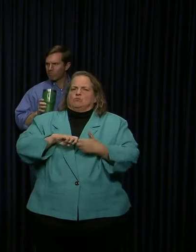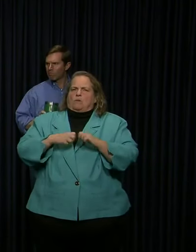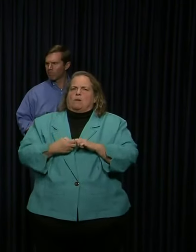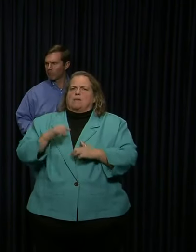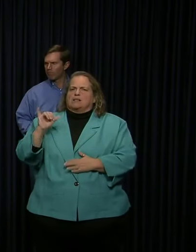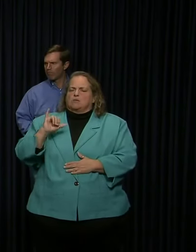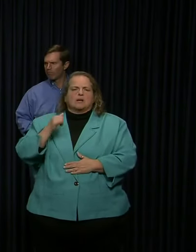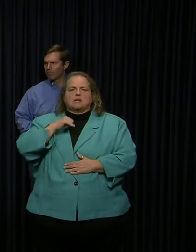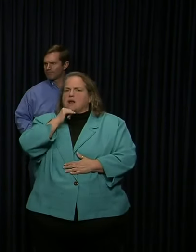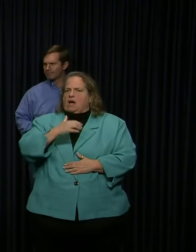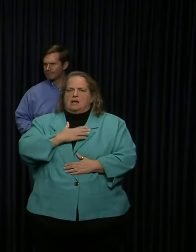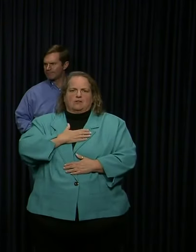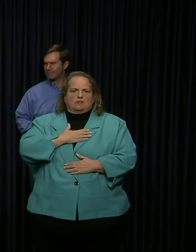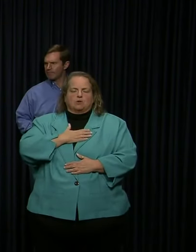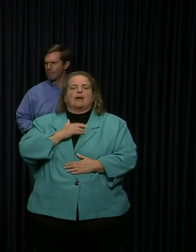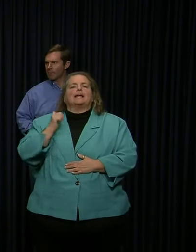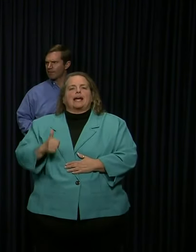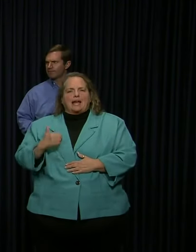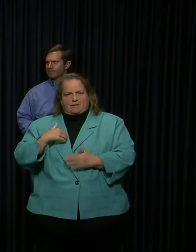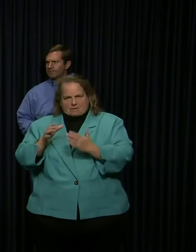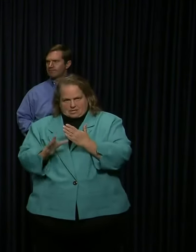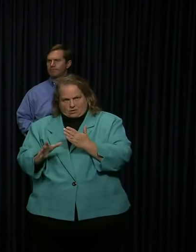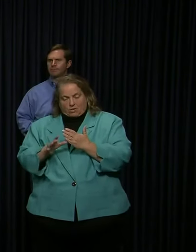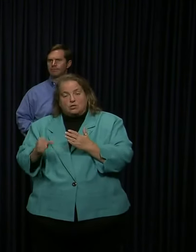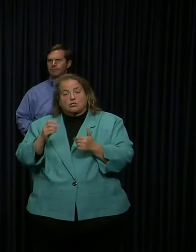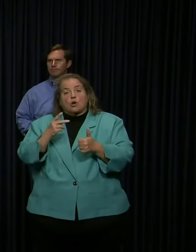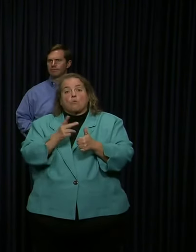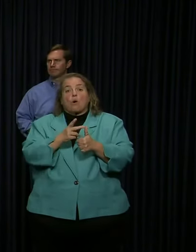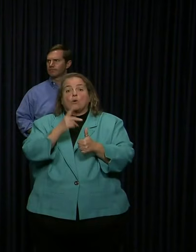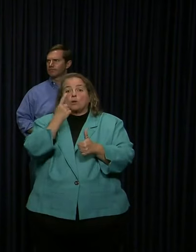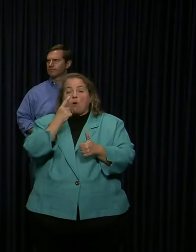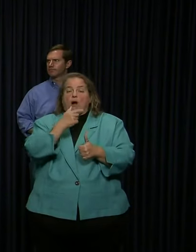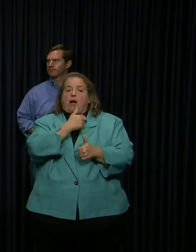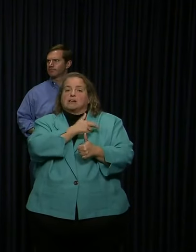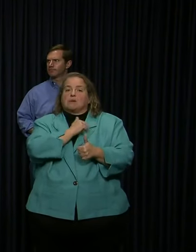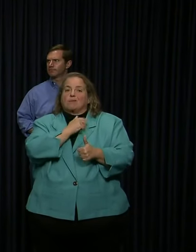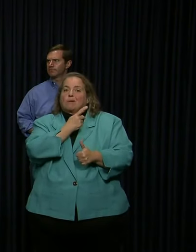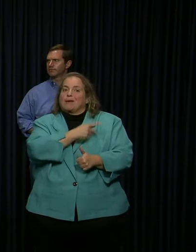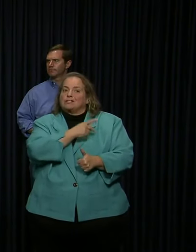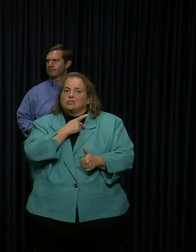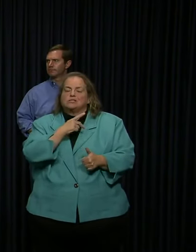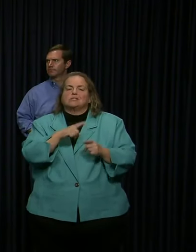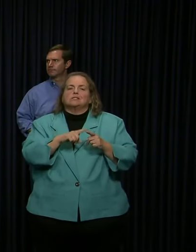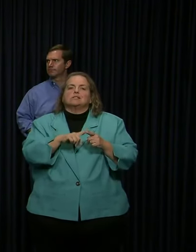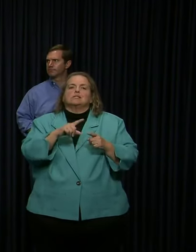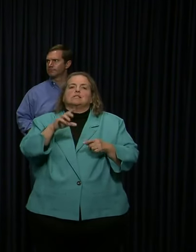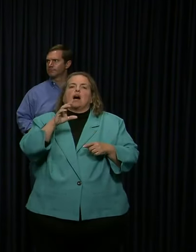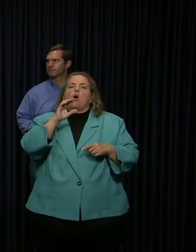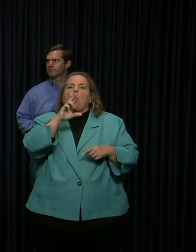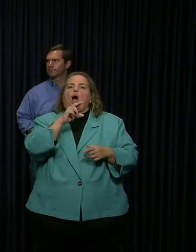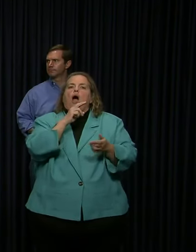HAVE AVAILABLE. THANK YOU VERY MUCH.